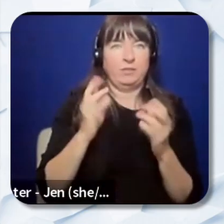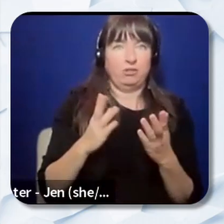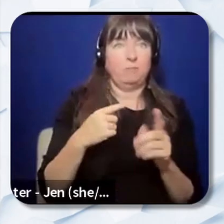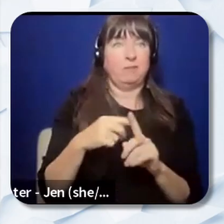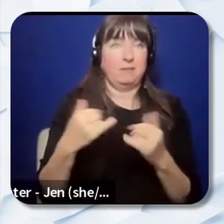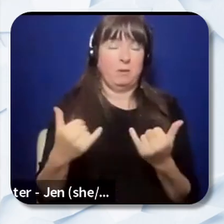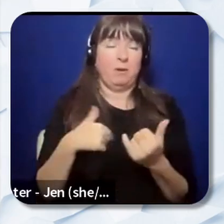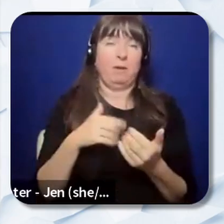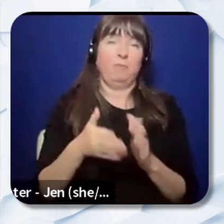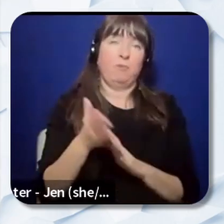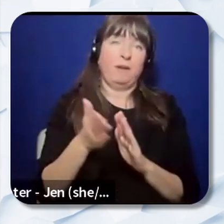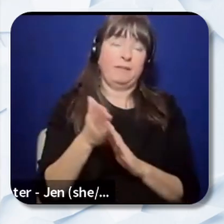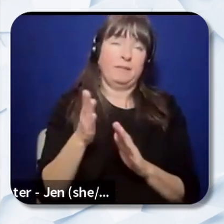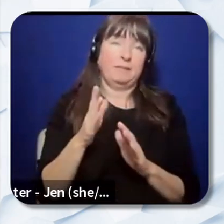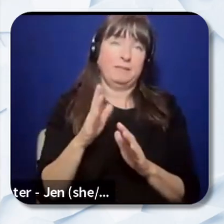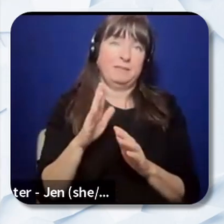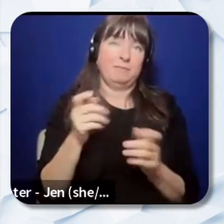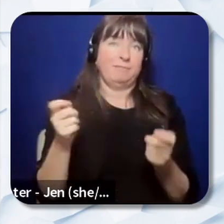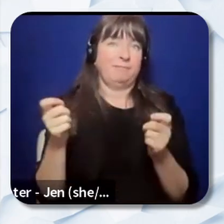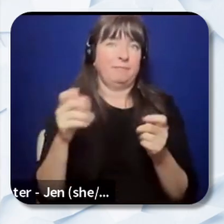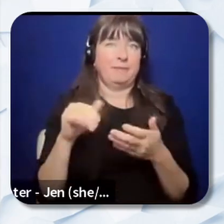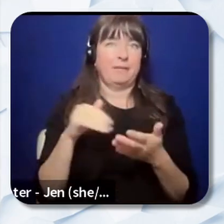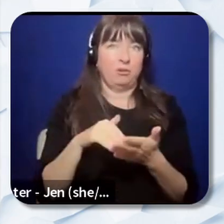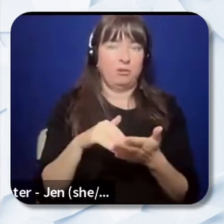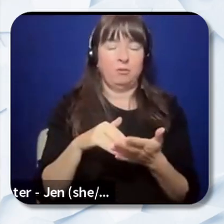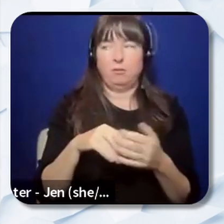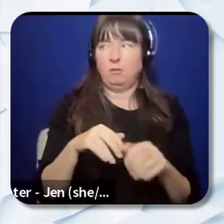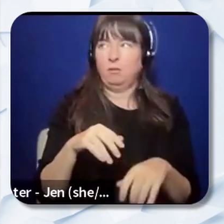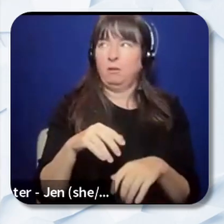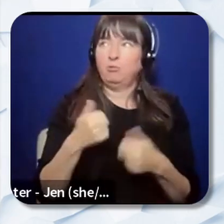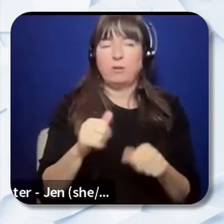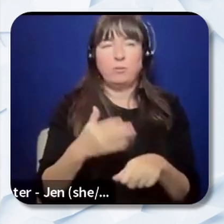I think my biggest takeaway from using CLASS and trying to have more improved interactions with